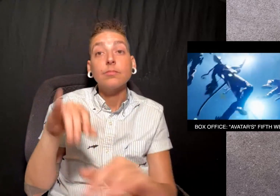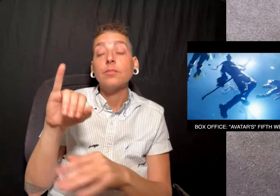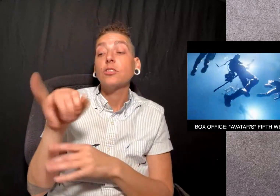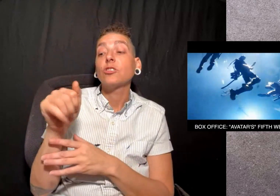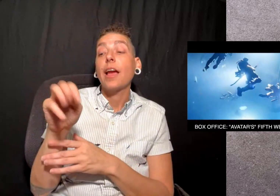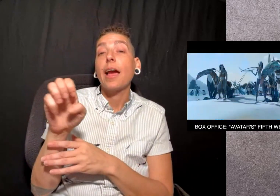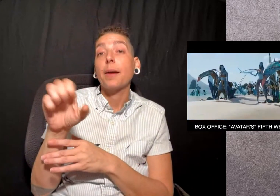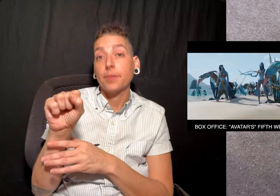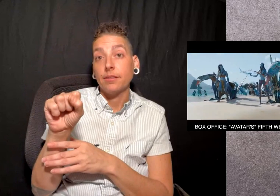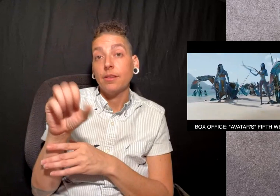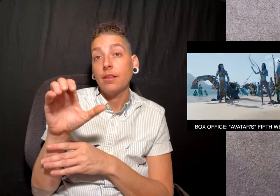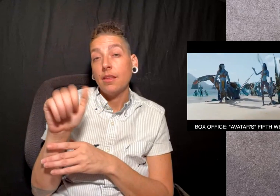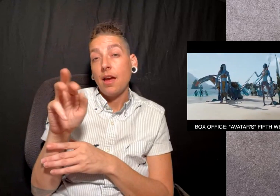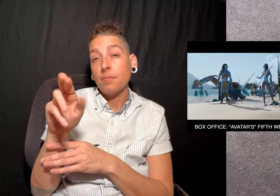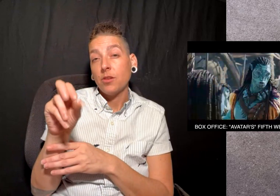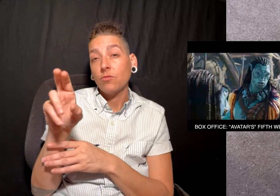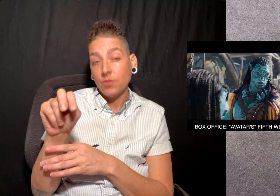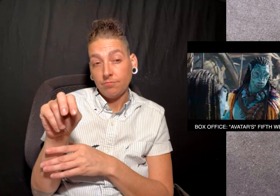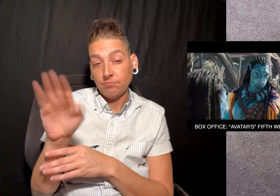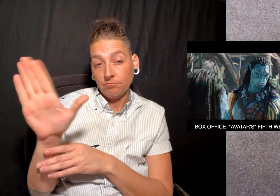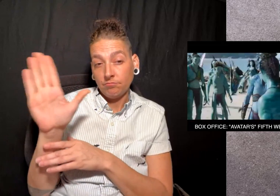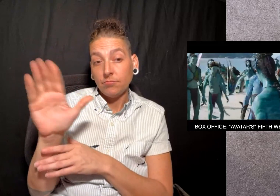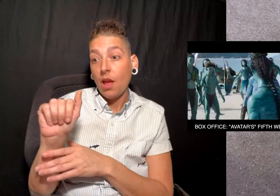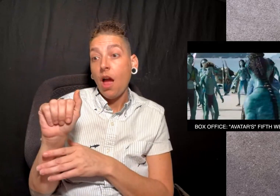James Cameron's Avatar the way of water